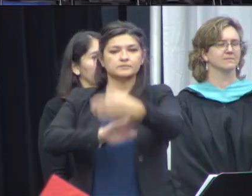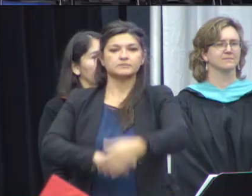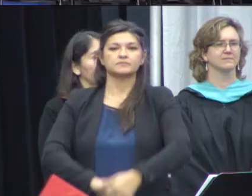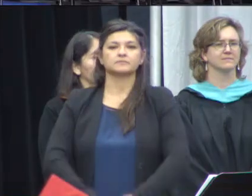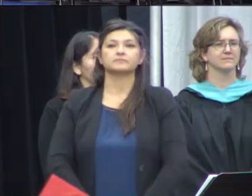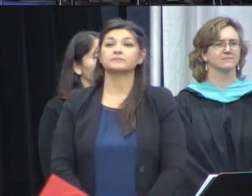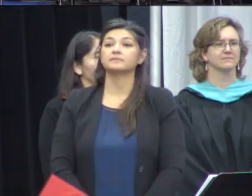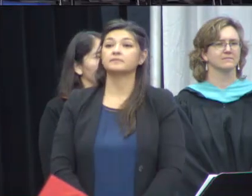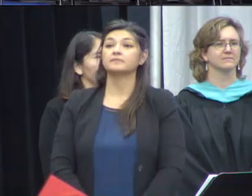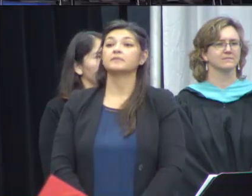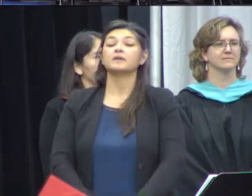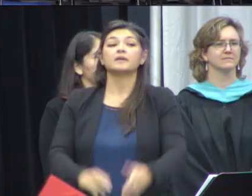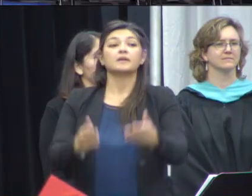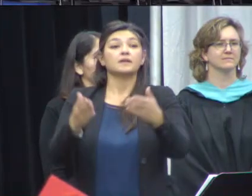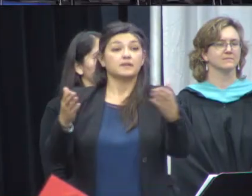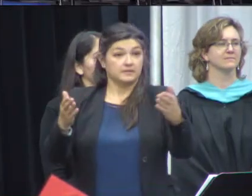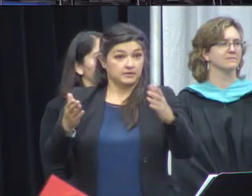And graduates, please remove your caps.